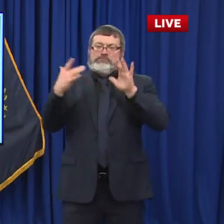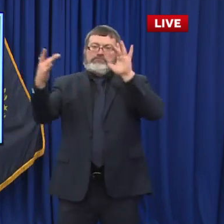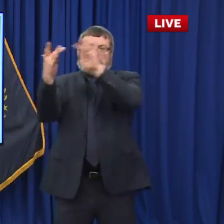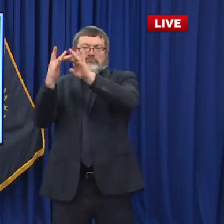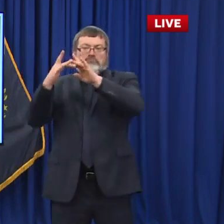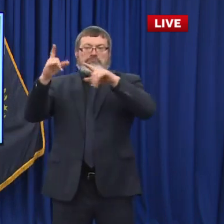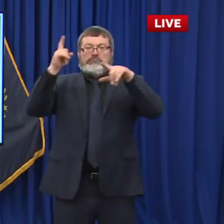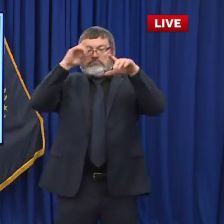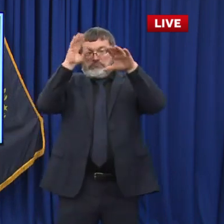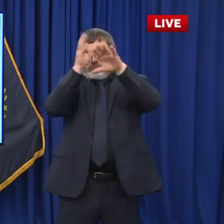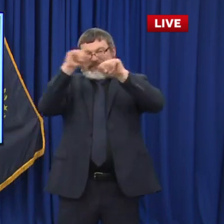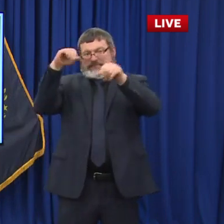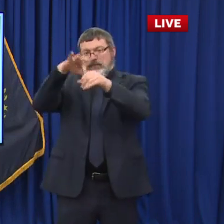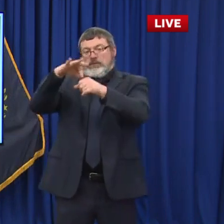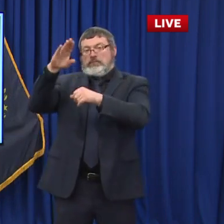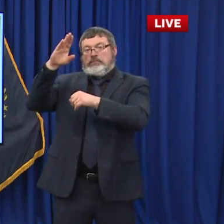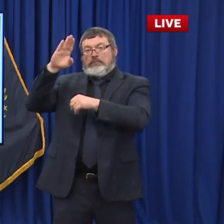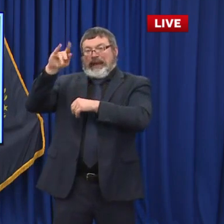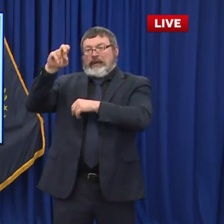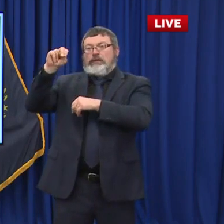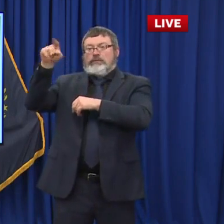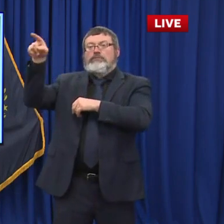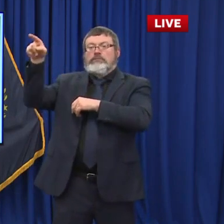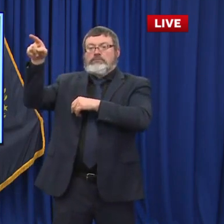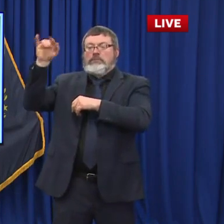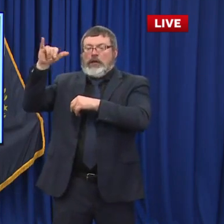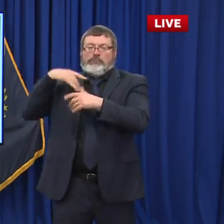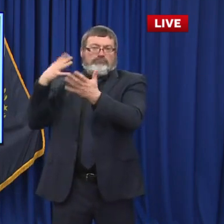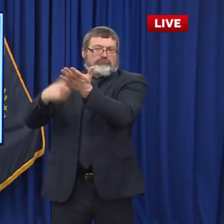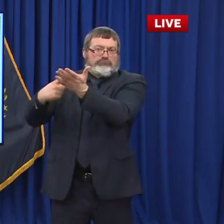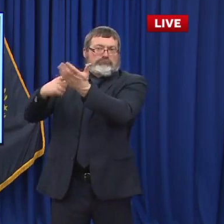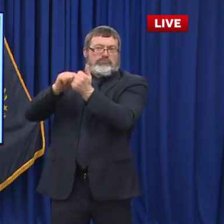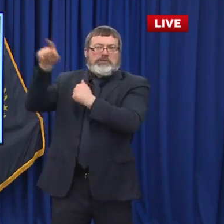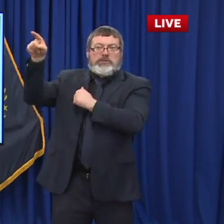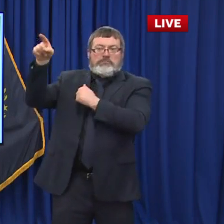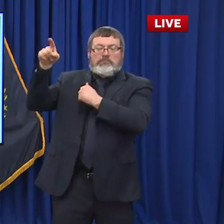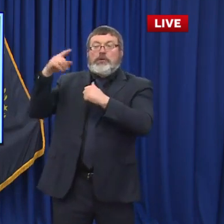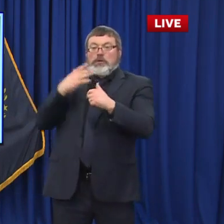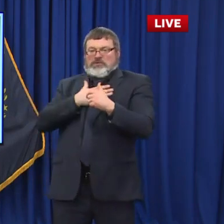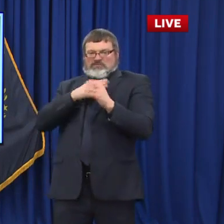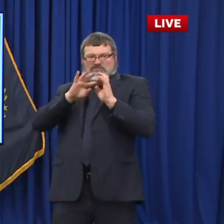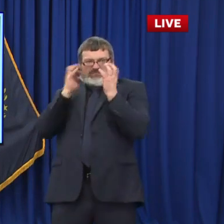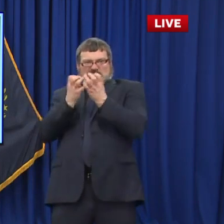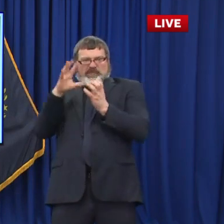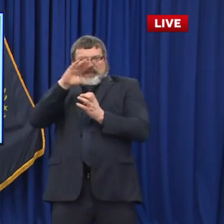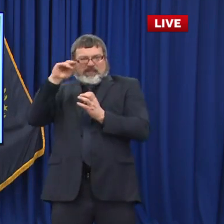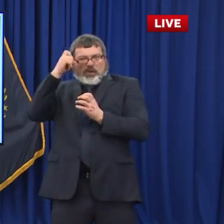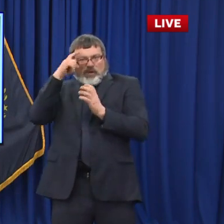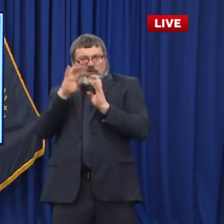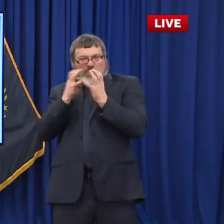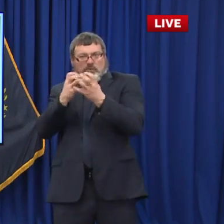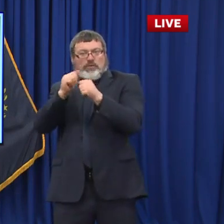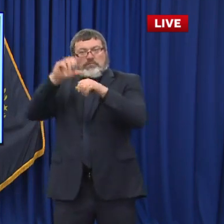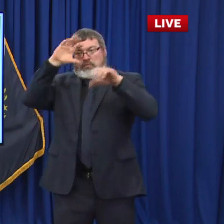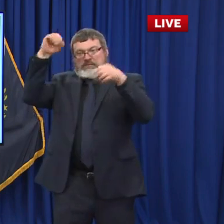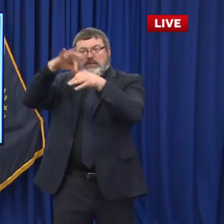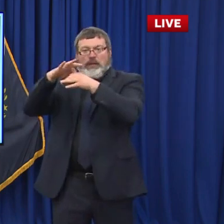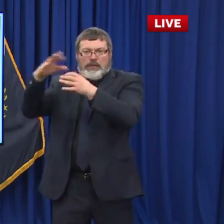THIS IS KIND OF A LAME-DUCK CONGRESS. I WAS ON A CALL WITH ALL THE GOVERNORS AND PRESIDENT-ELECT JOE BIDEN YESTERDAY.